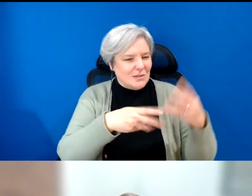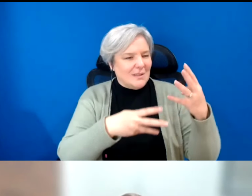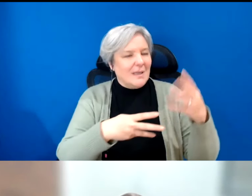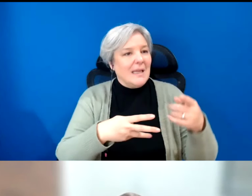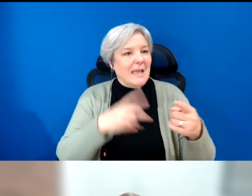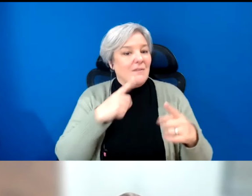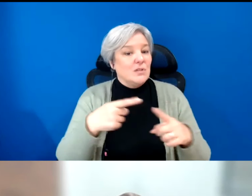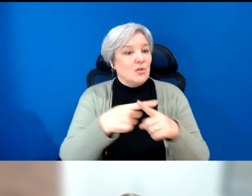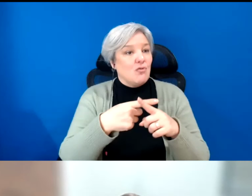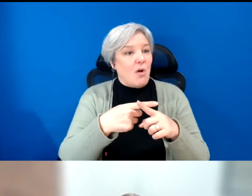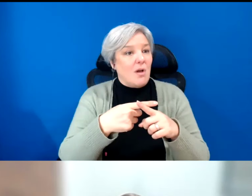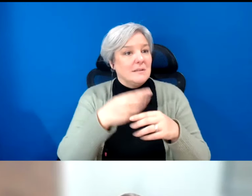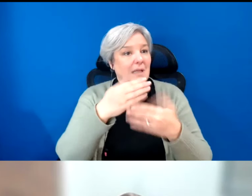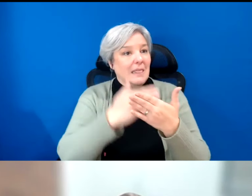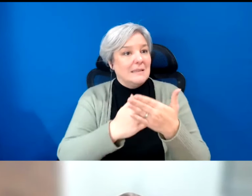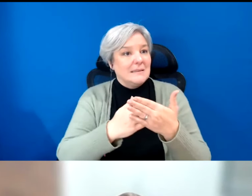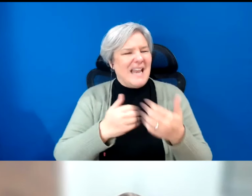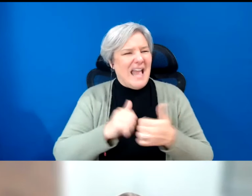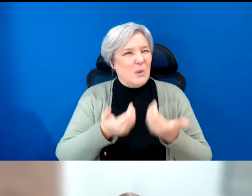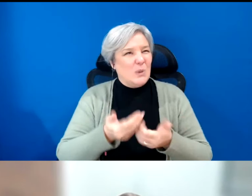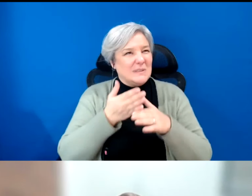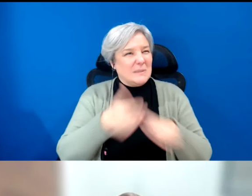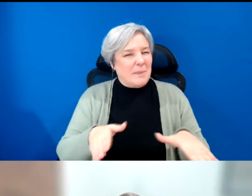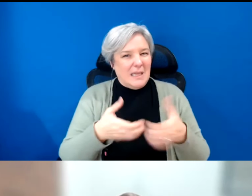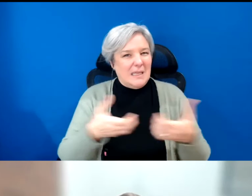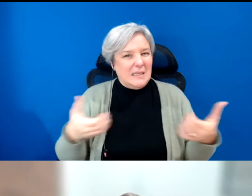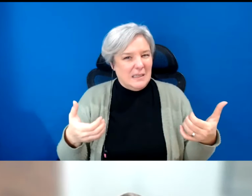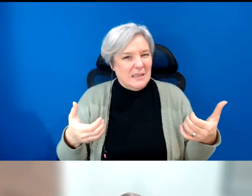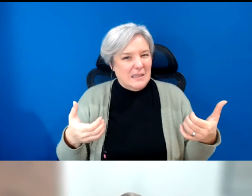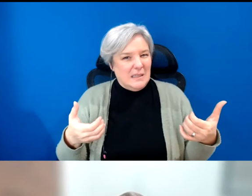listed class having split that and I think that's what your question is, Linda,